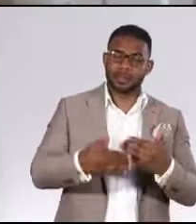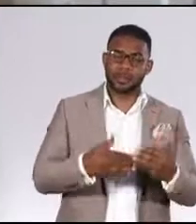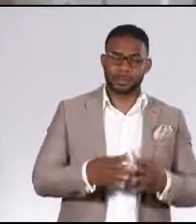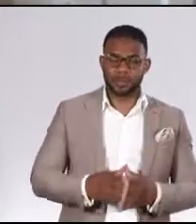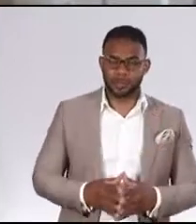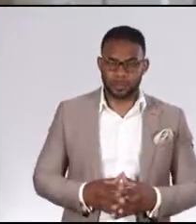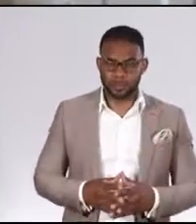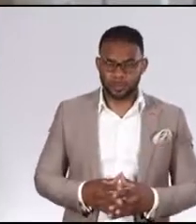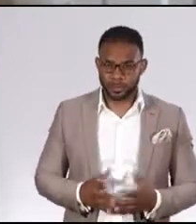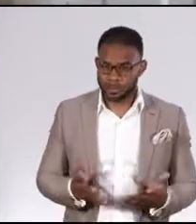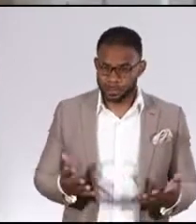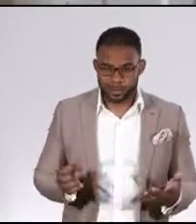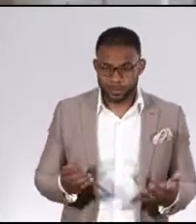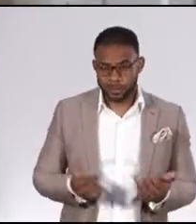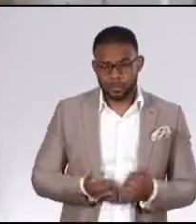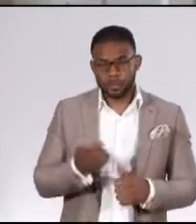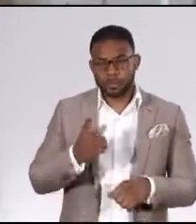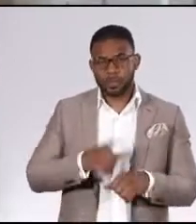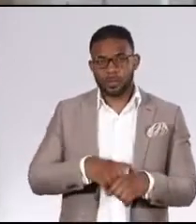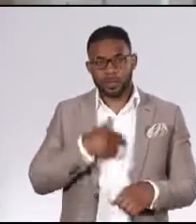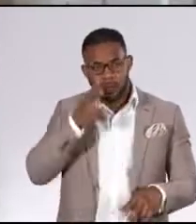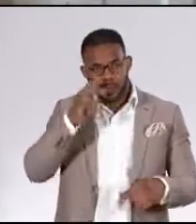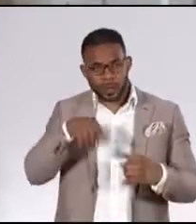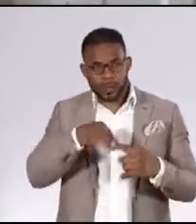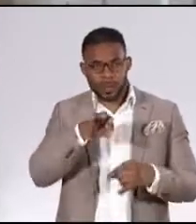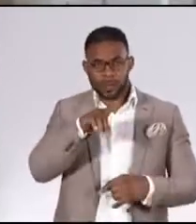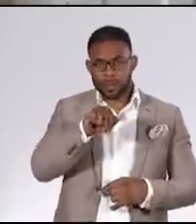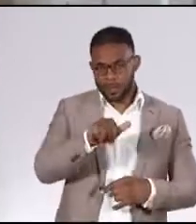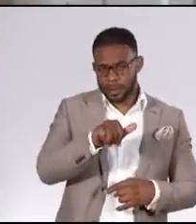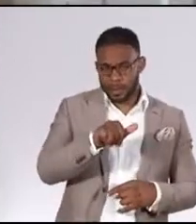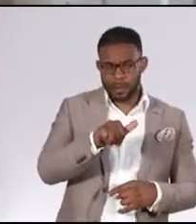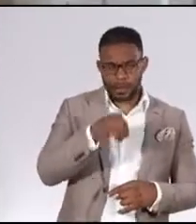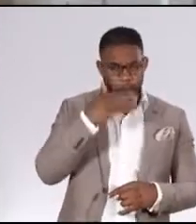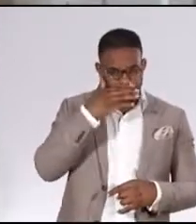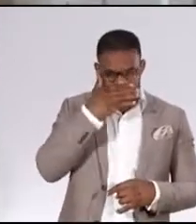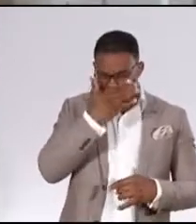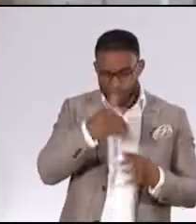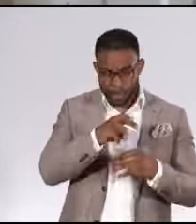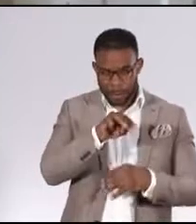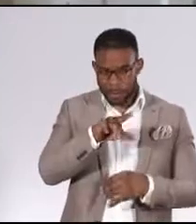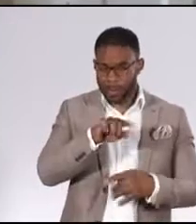So most of the time we hear about the fd a uh in the media when a new